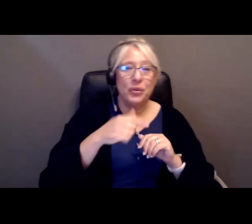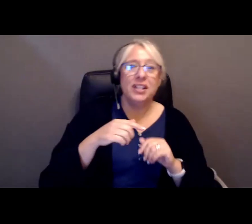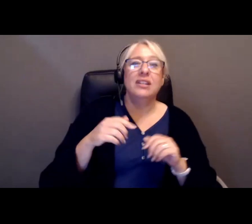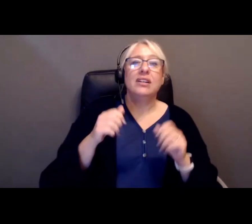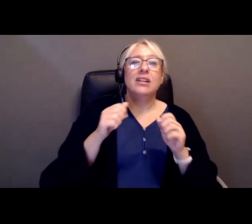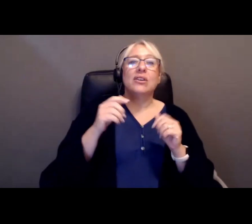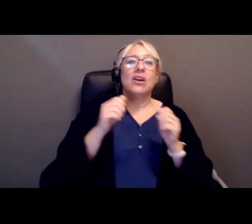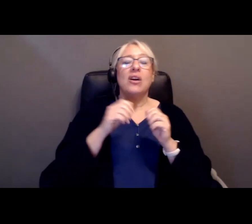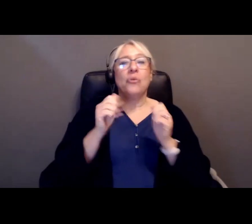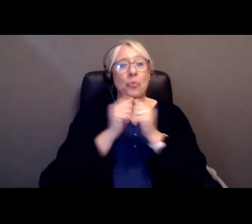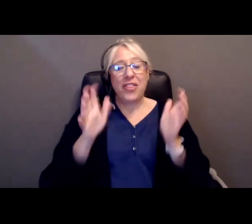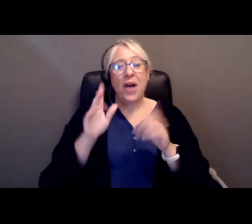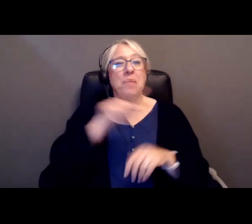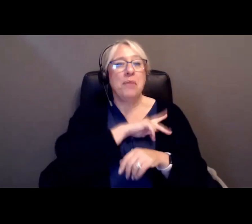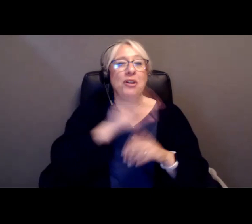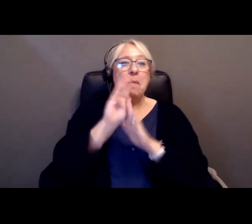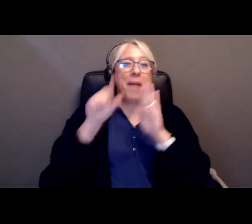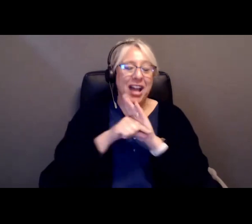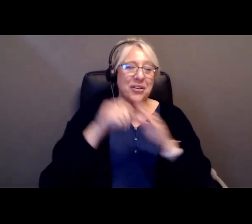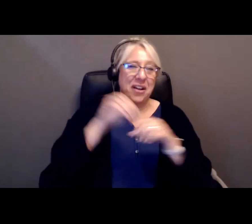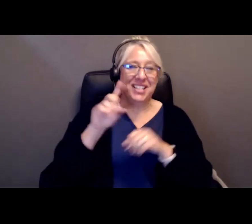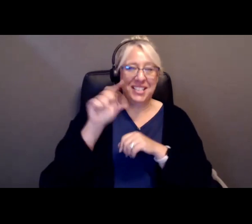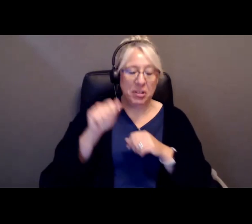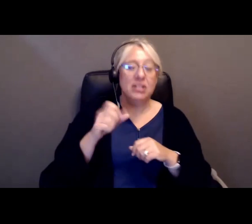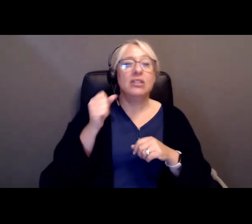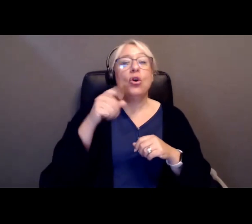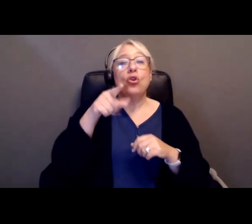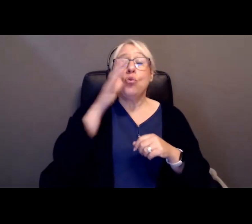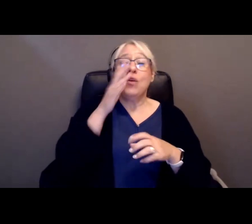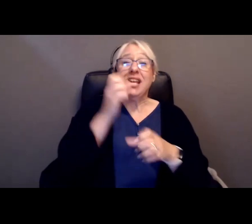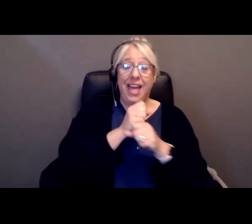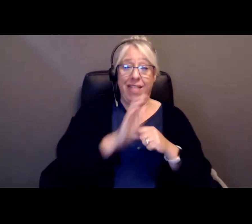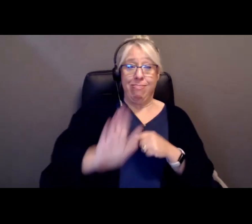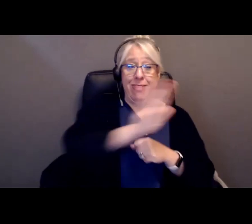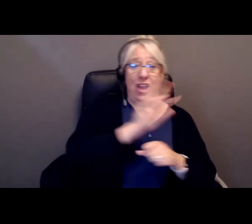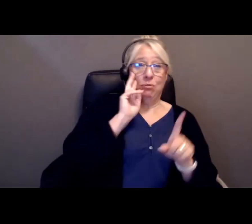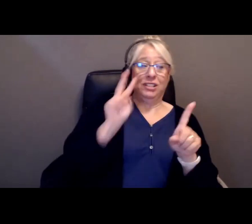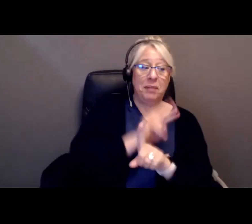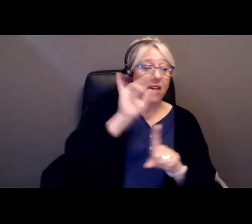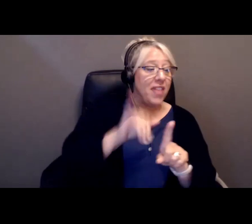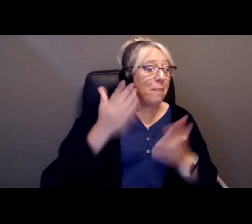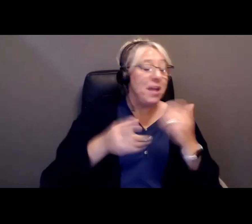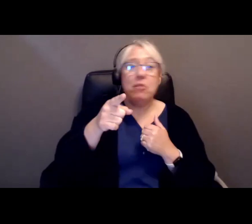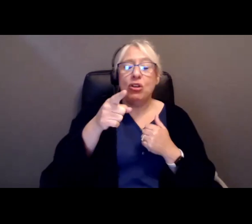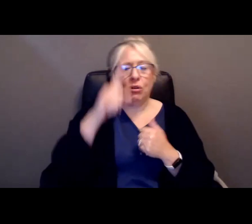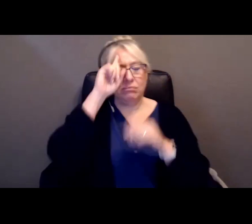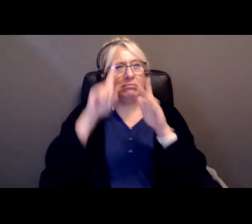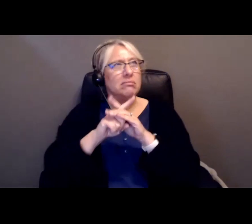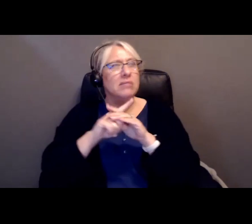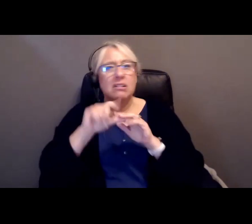disability. So you'll get perspective that might not occur to you in terms of questions to ask,